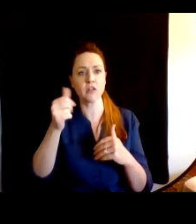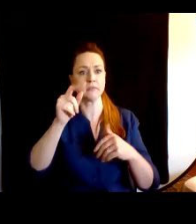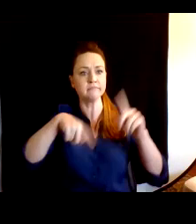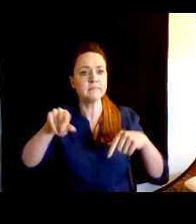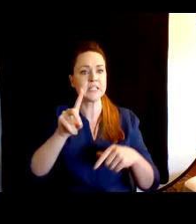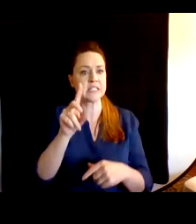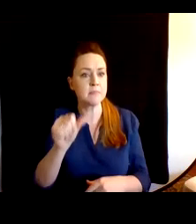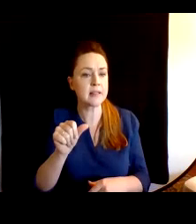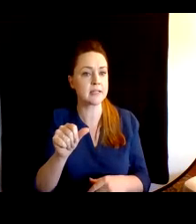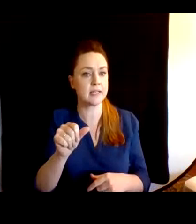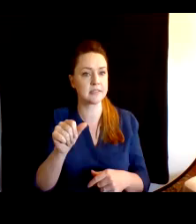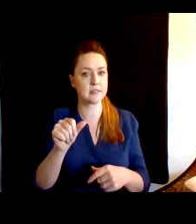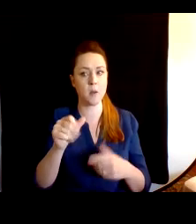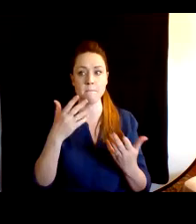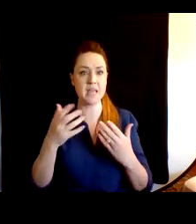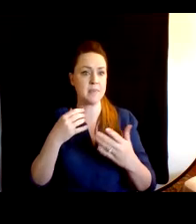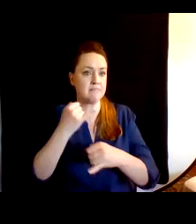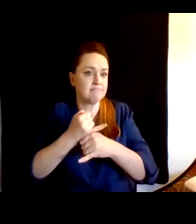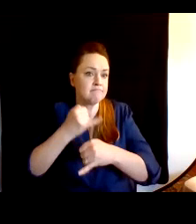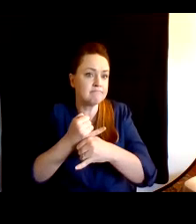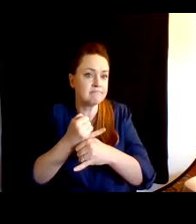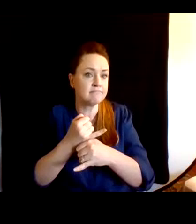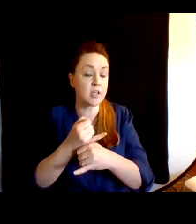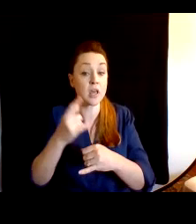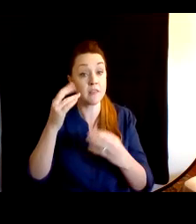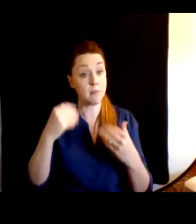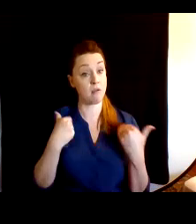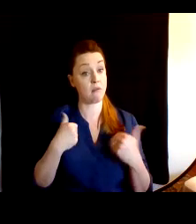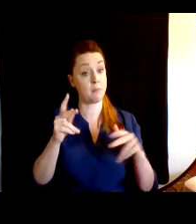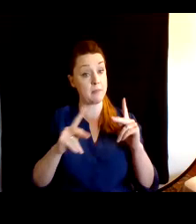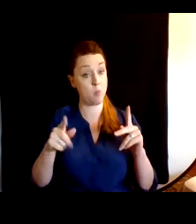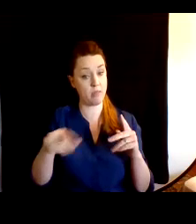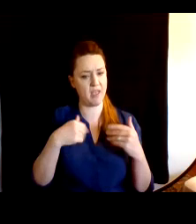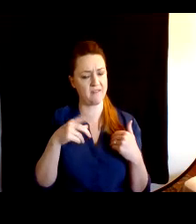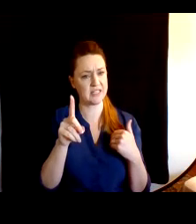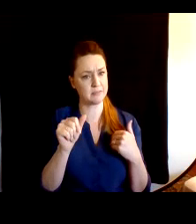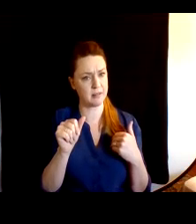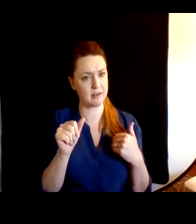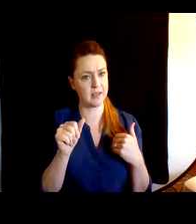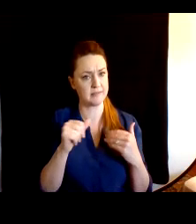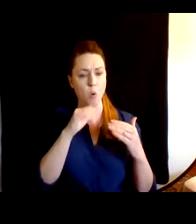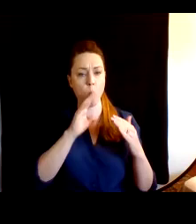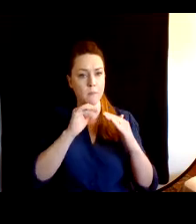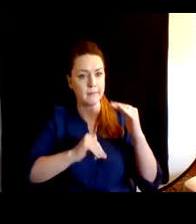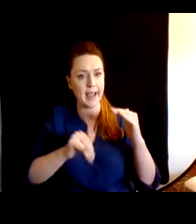who are in ice detention centers. We think about juveniles with intellectual disabilities, developmental disabilities